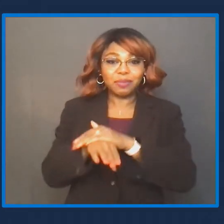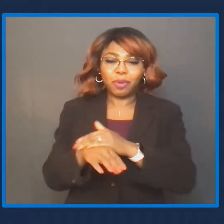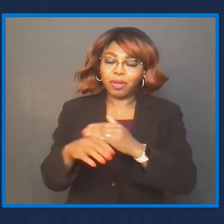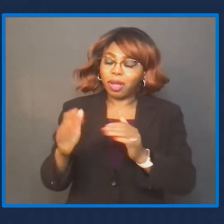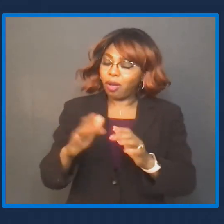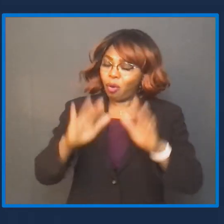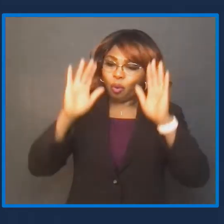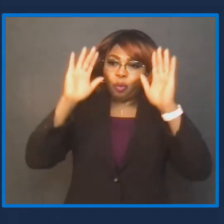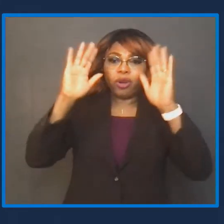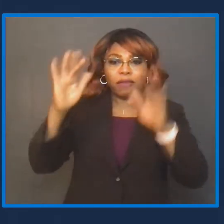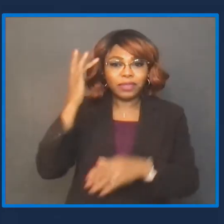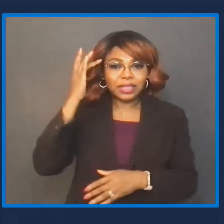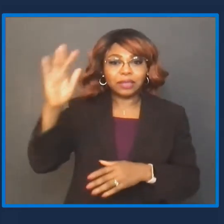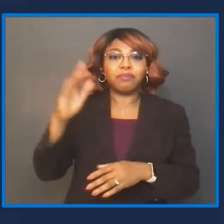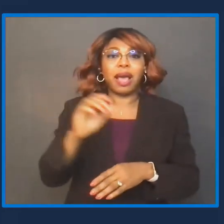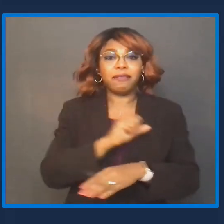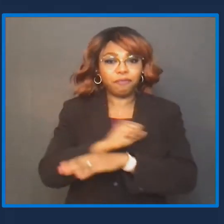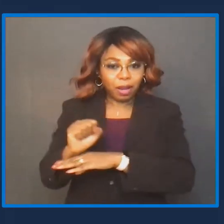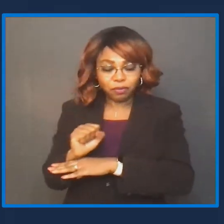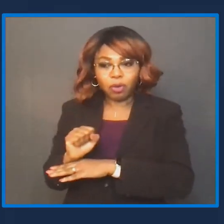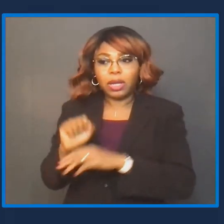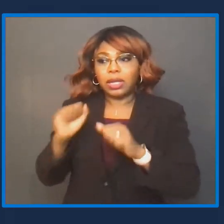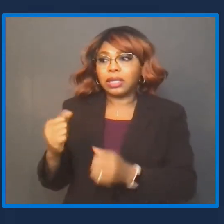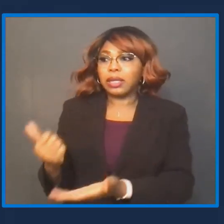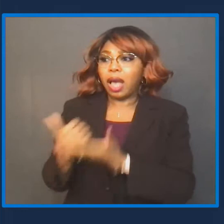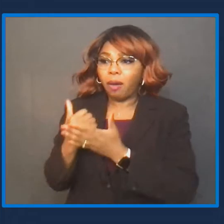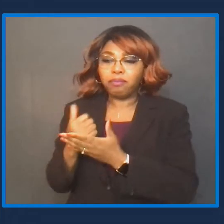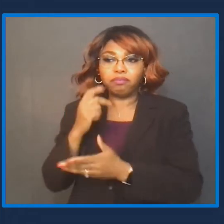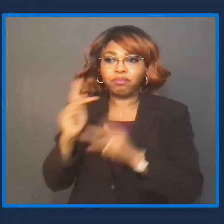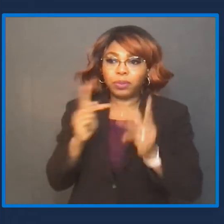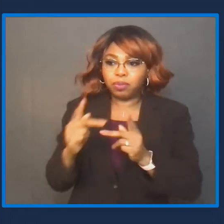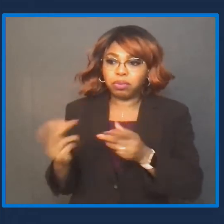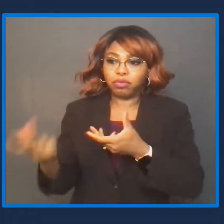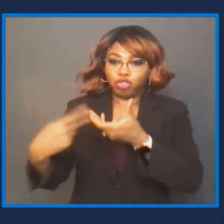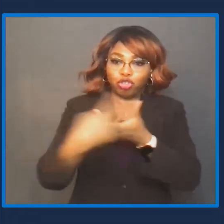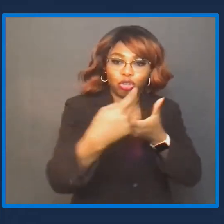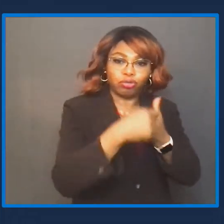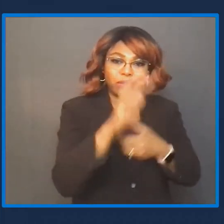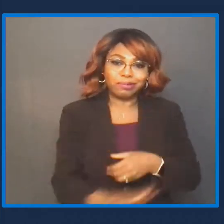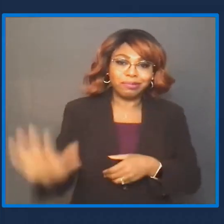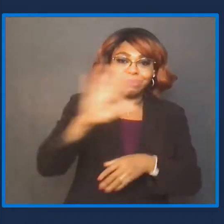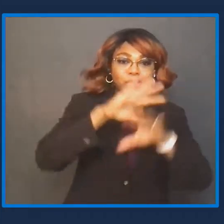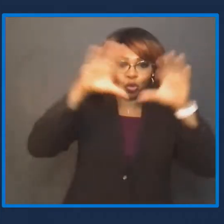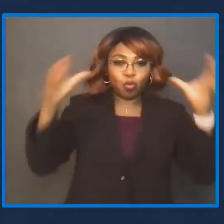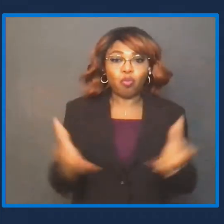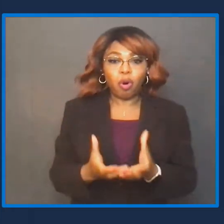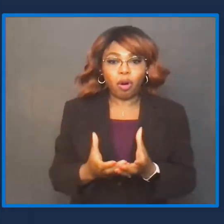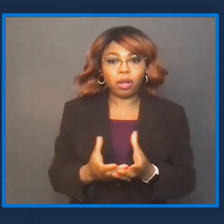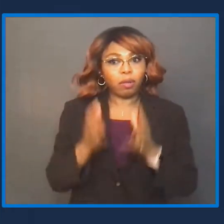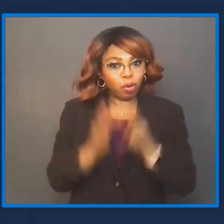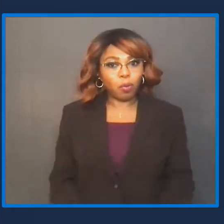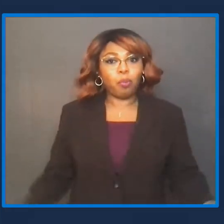and it's able to bring people all around the world together and that's important, but we have to see that continue outside of Microsoft.